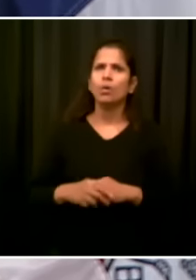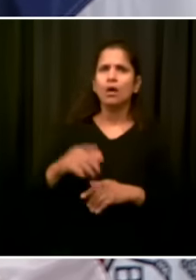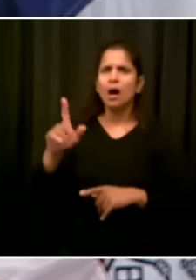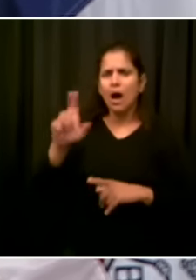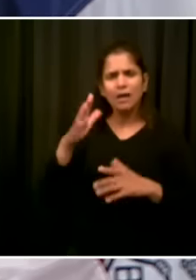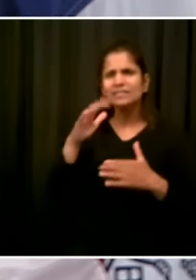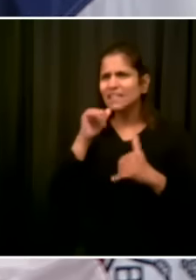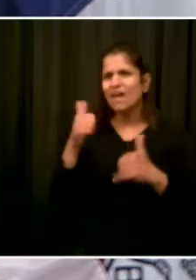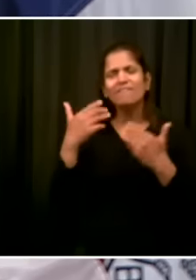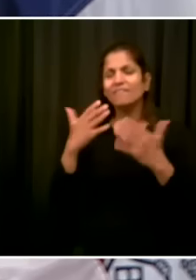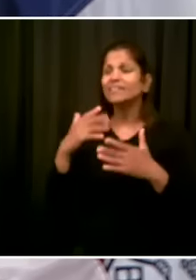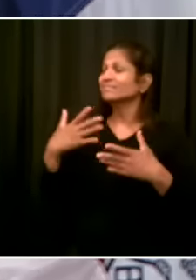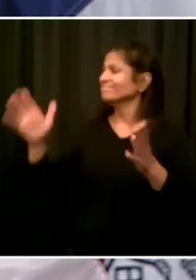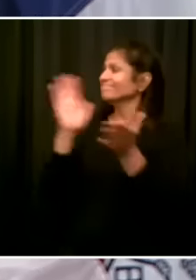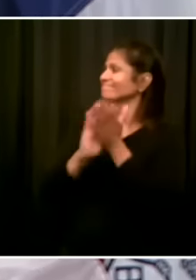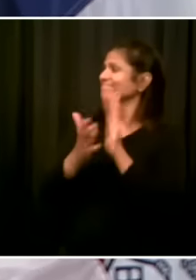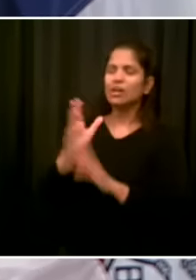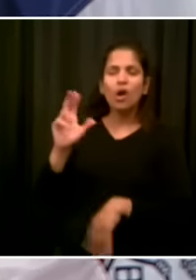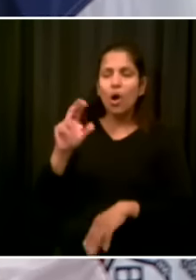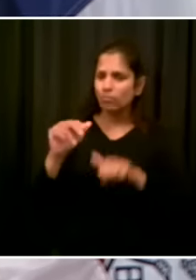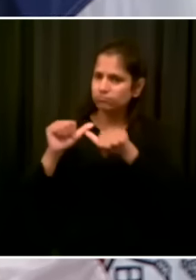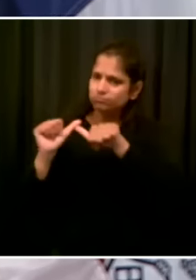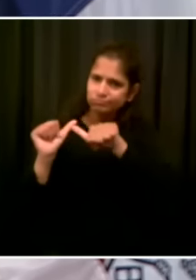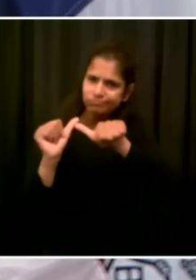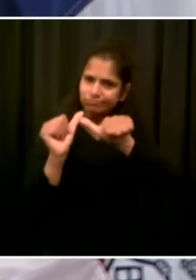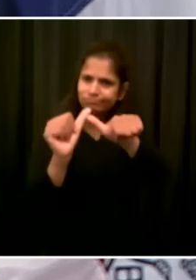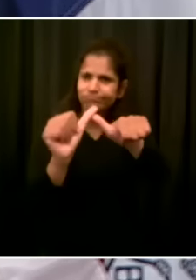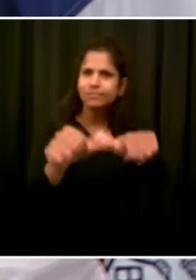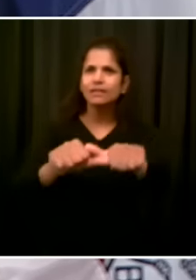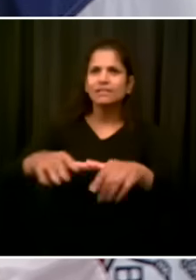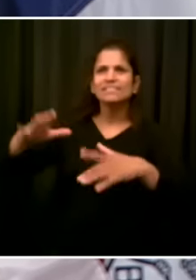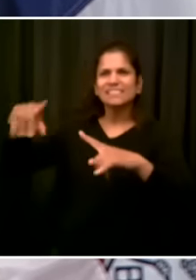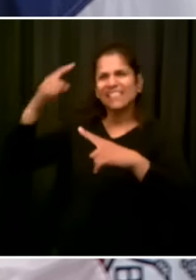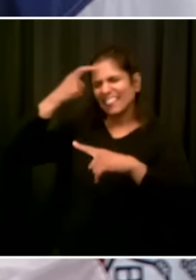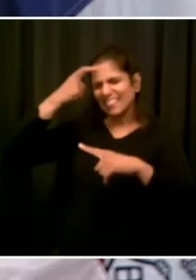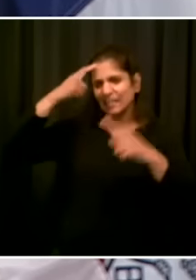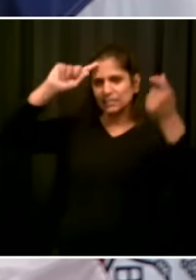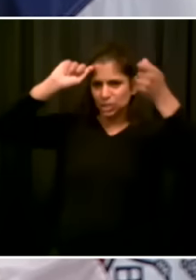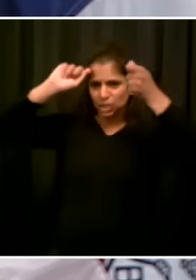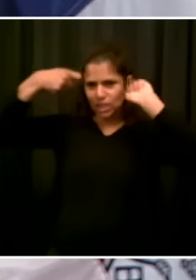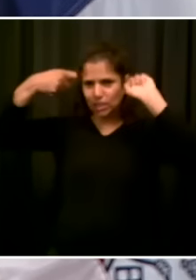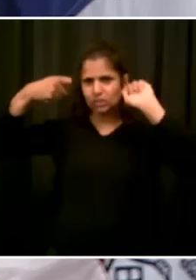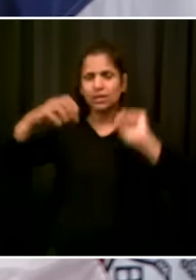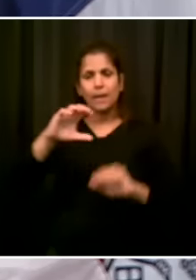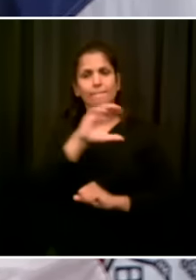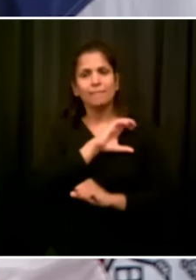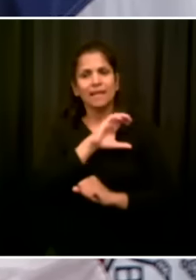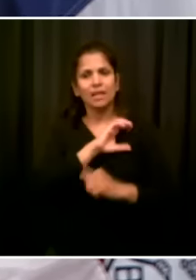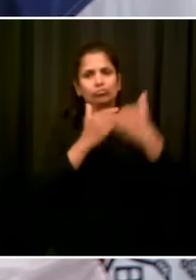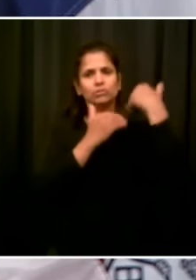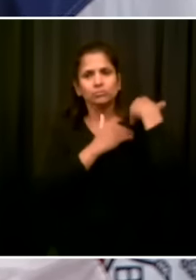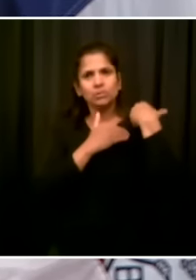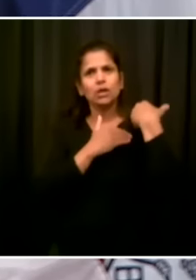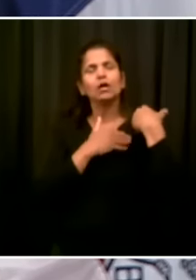INDIVIDUAL SCHL OOPLANS AFTER THEY SUBMIT THE DISTRICT PLANS.